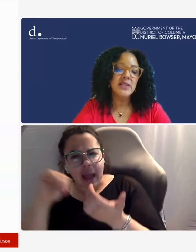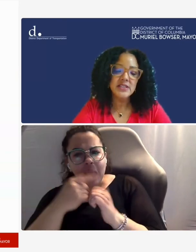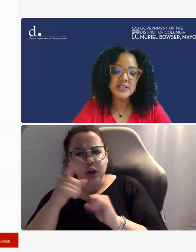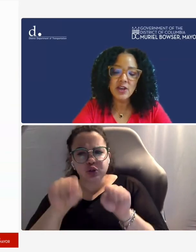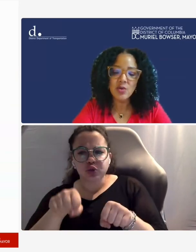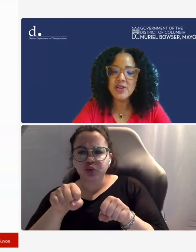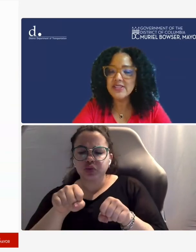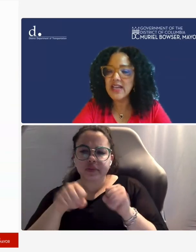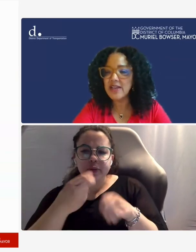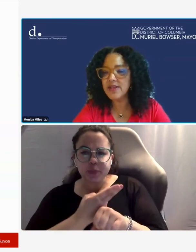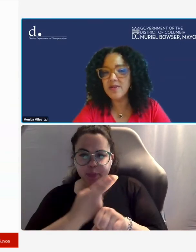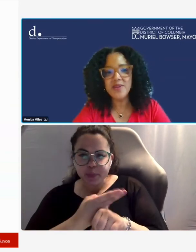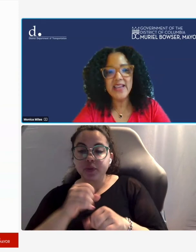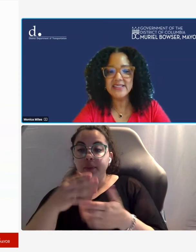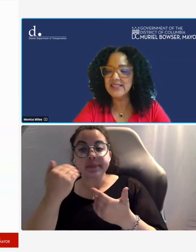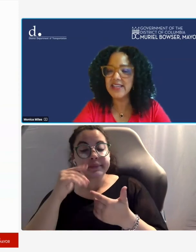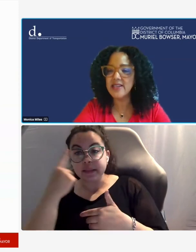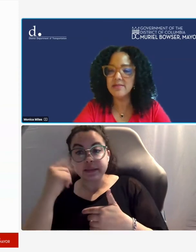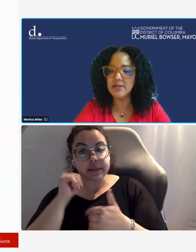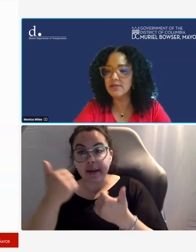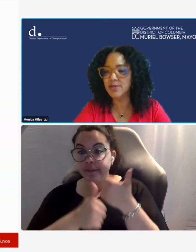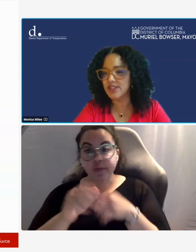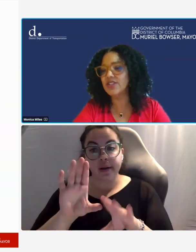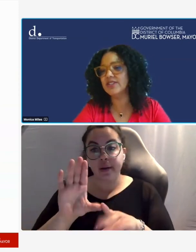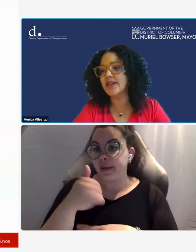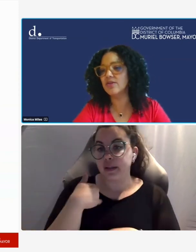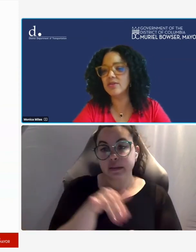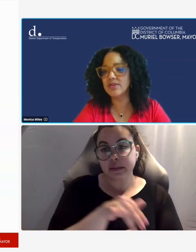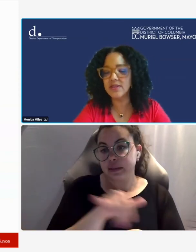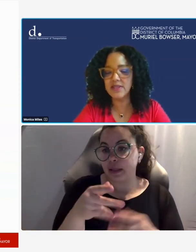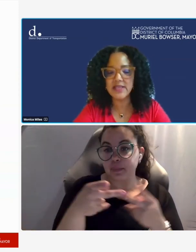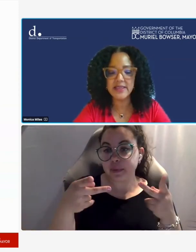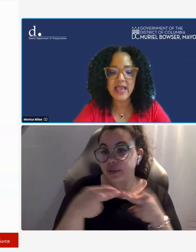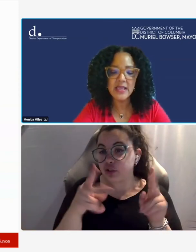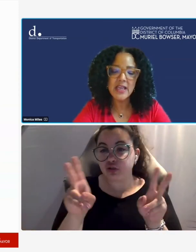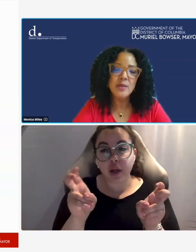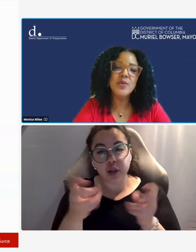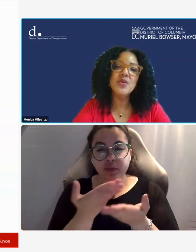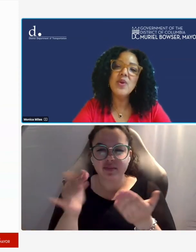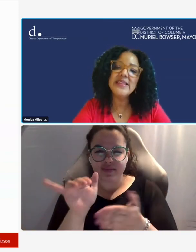so because not every company has the same position titles and things like that but the way that the